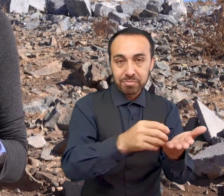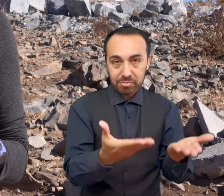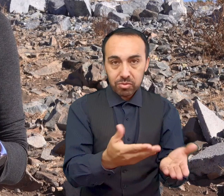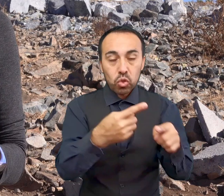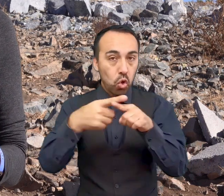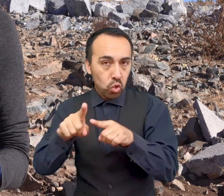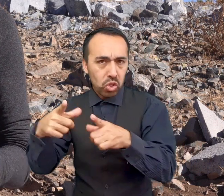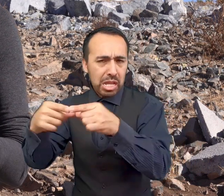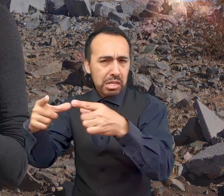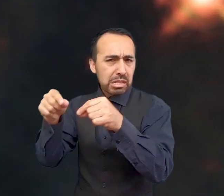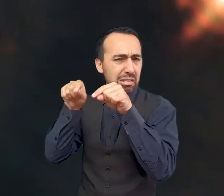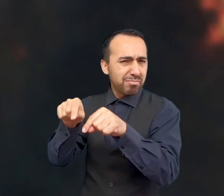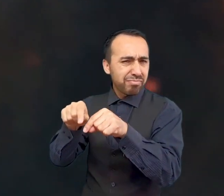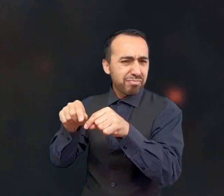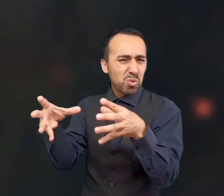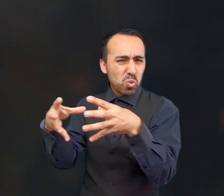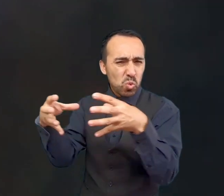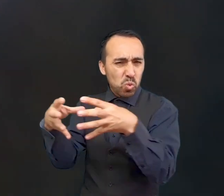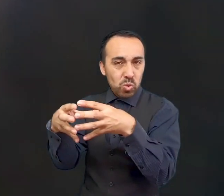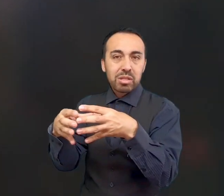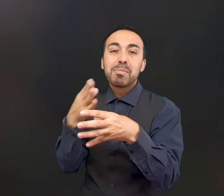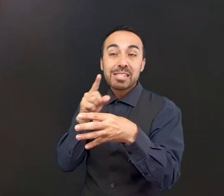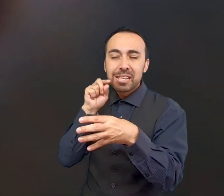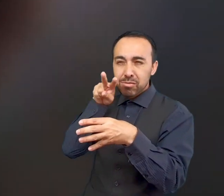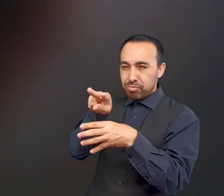a star is its luminosity.